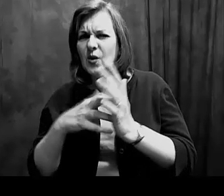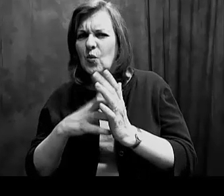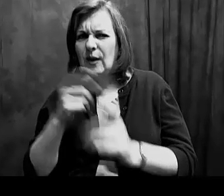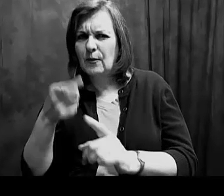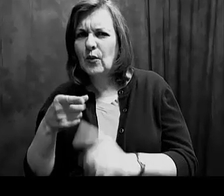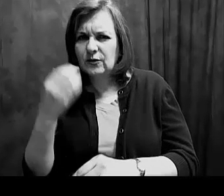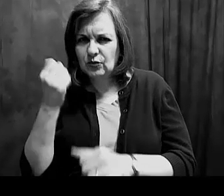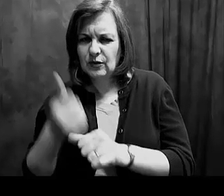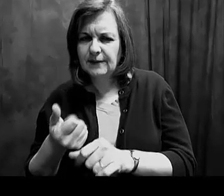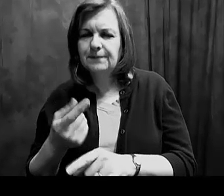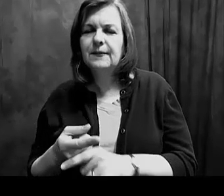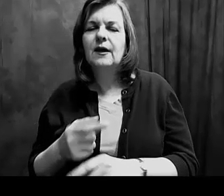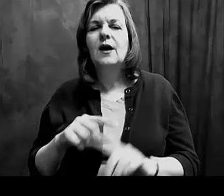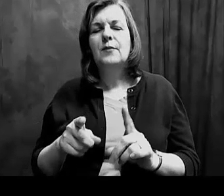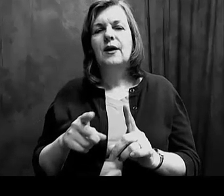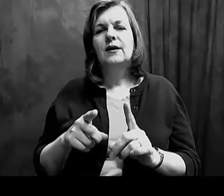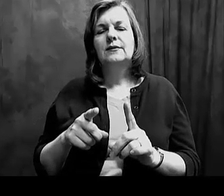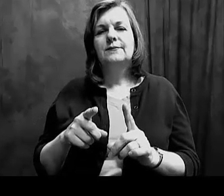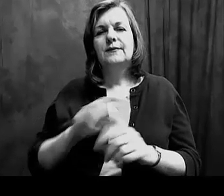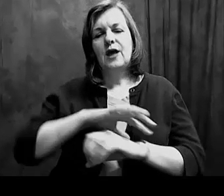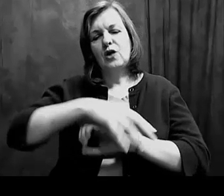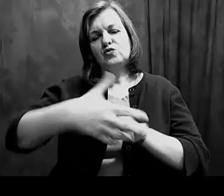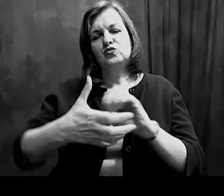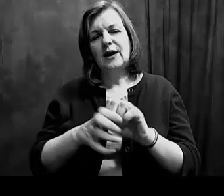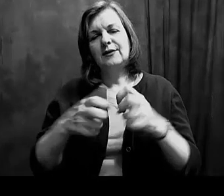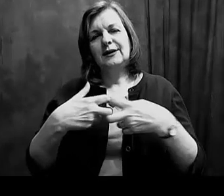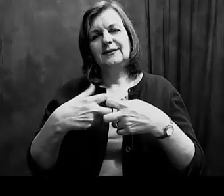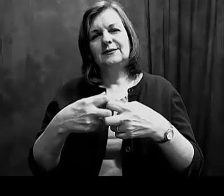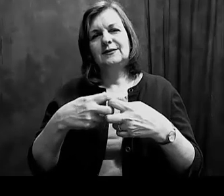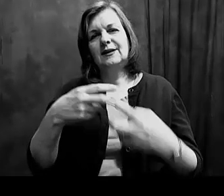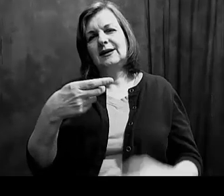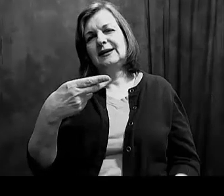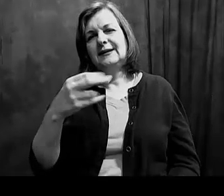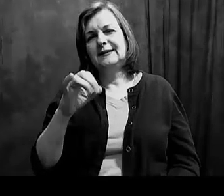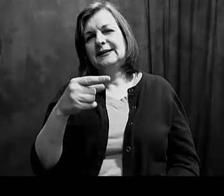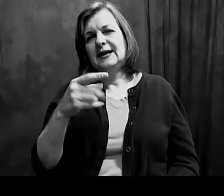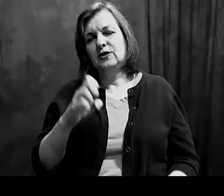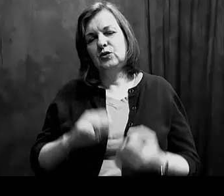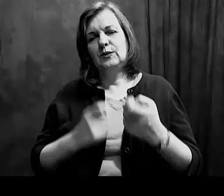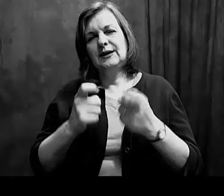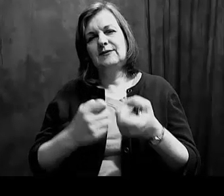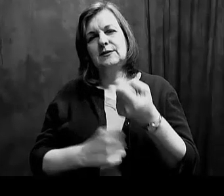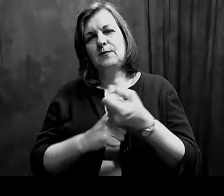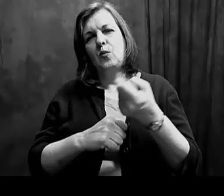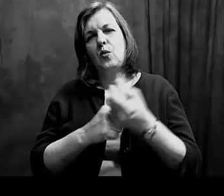surrounding our hinge joints we give them some extra support and